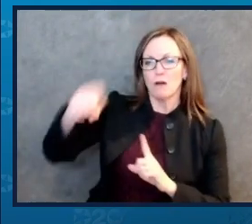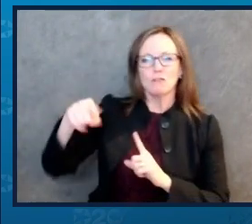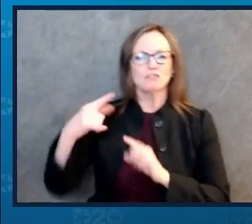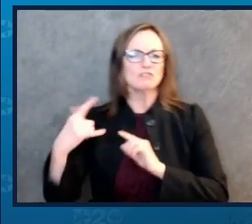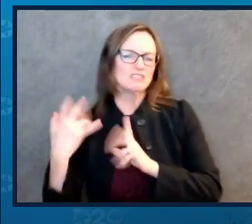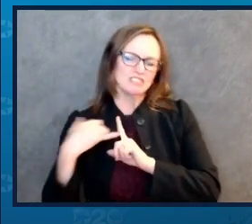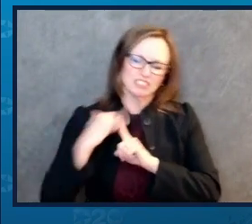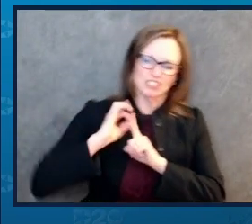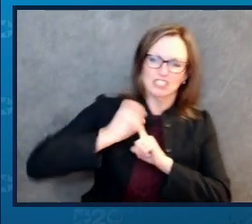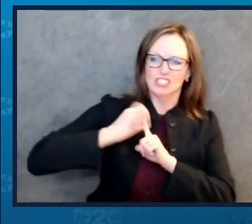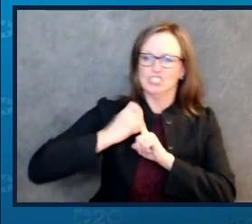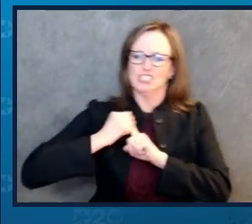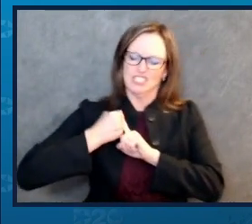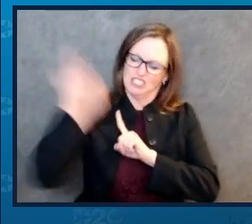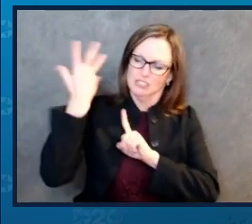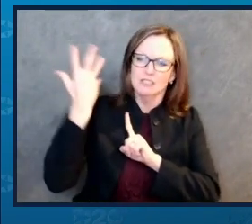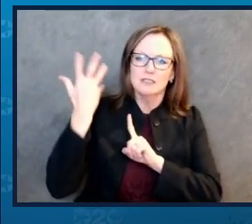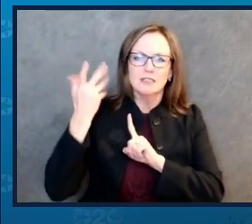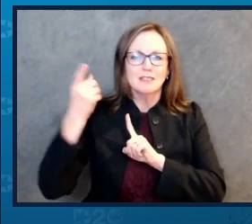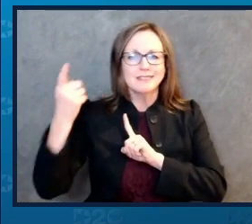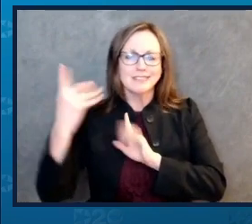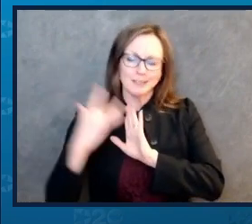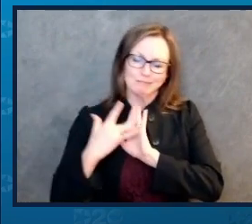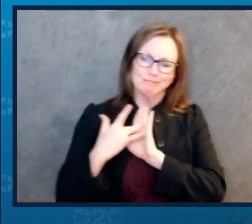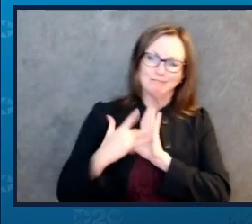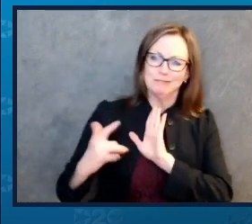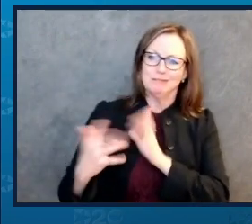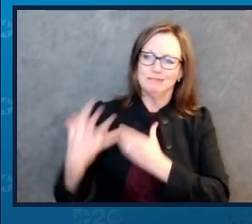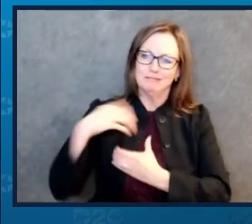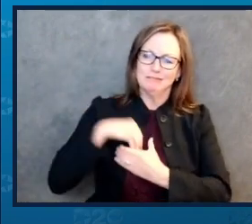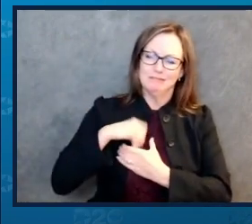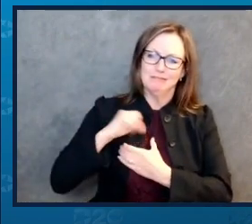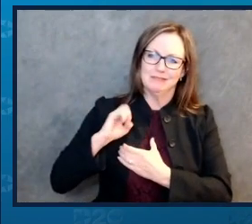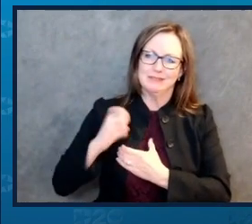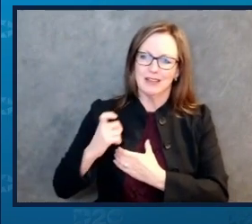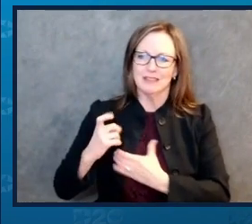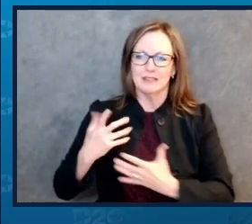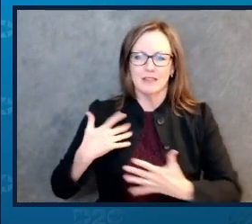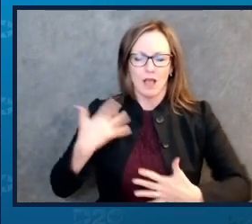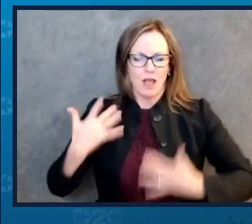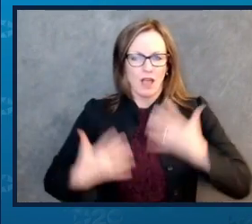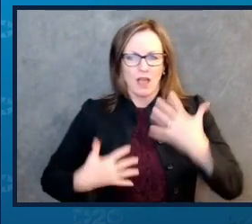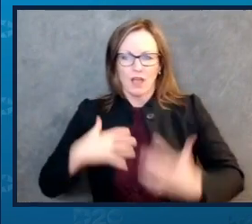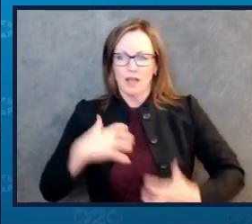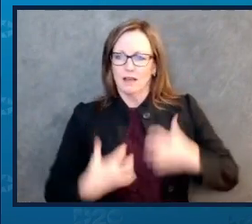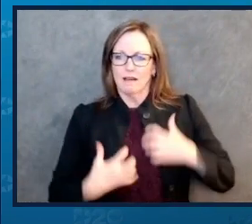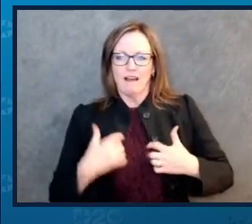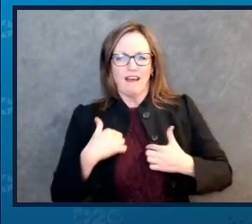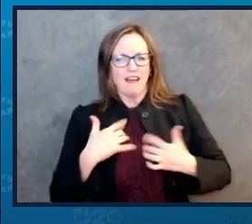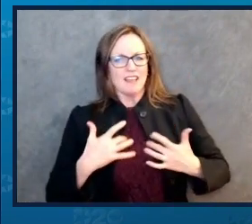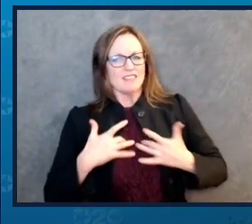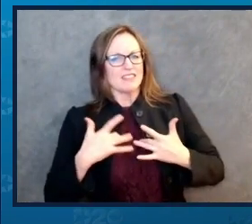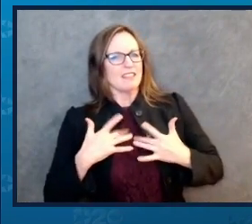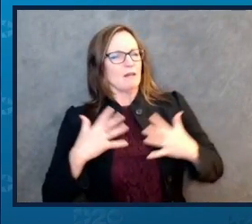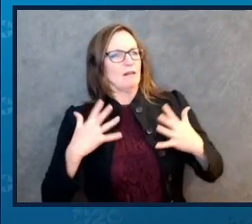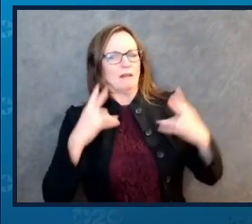THE EXPECTATION WAS FOR ALL FOR OF US TO BE A PERSON OF